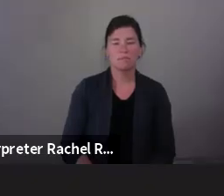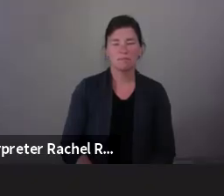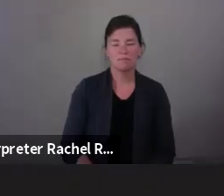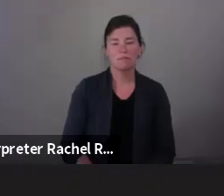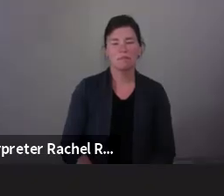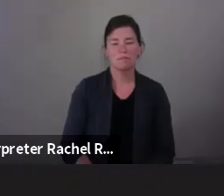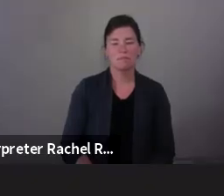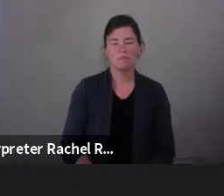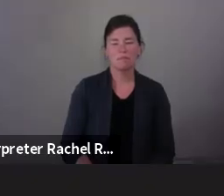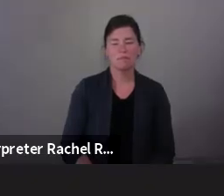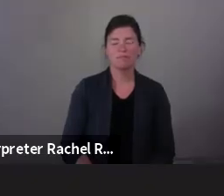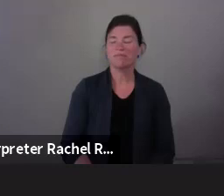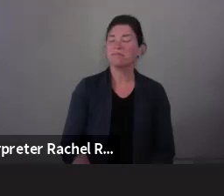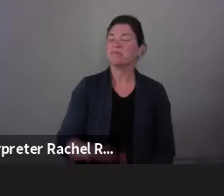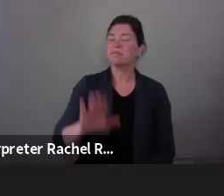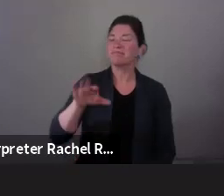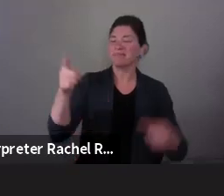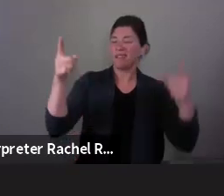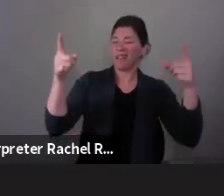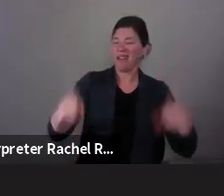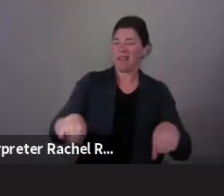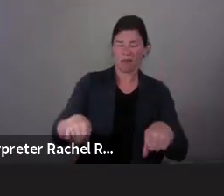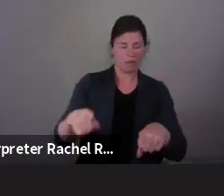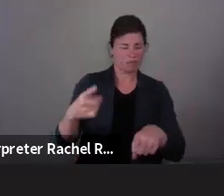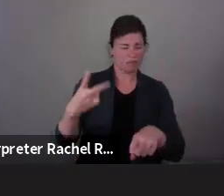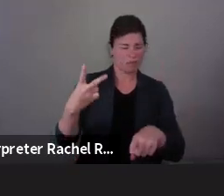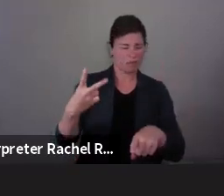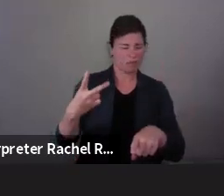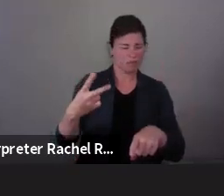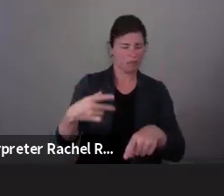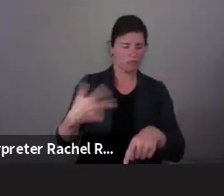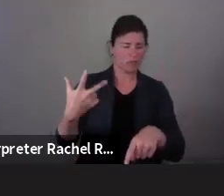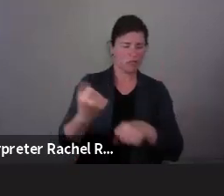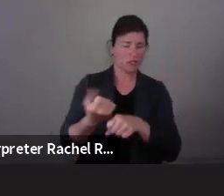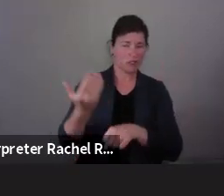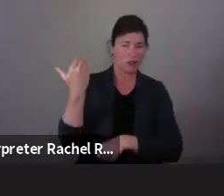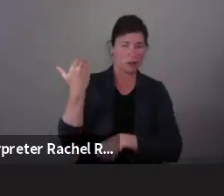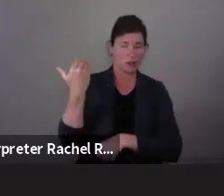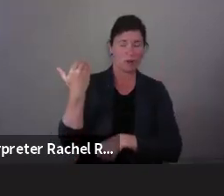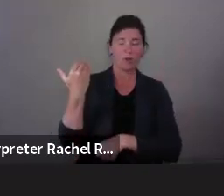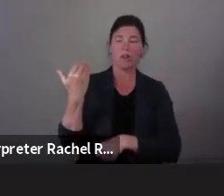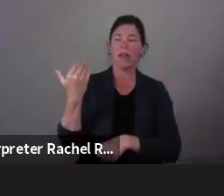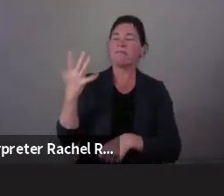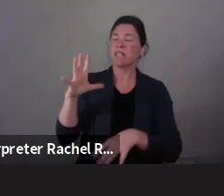quickly.